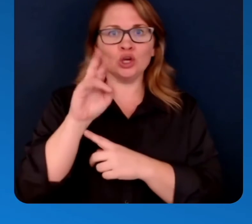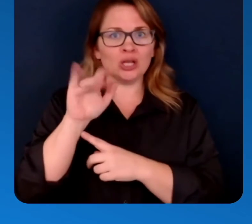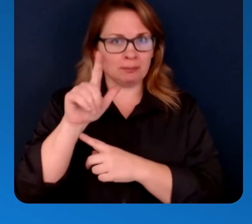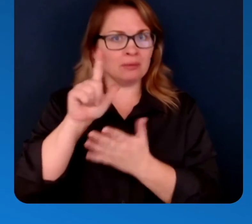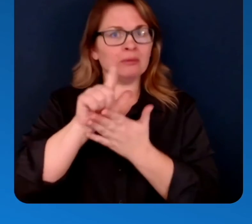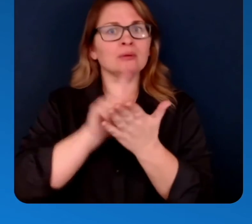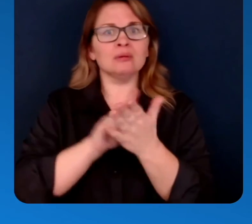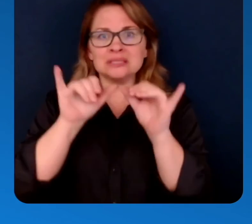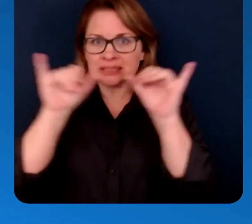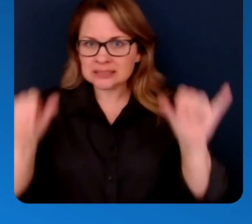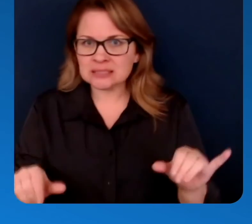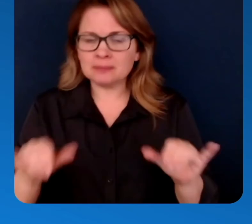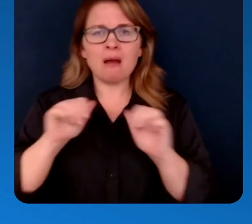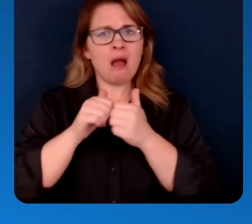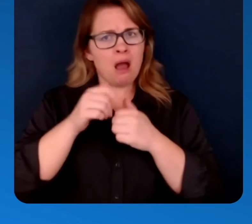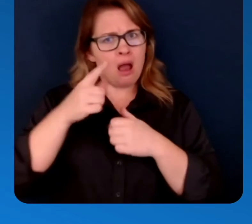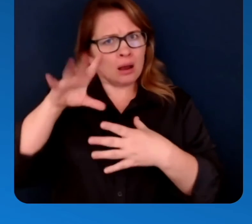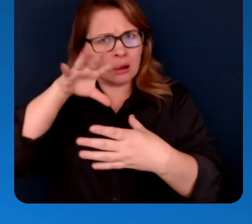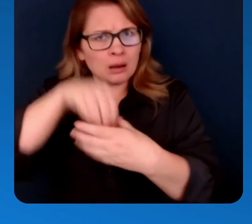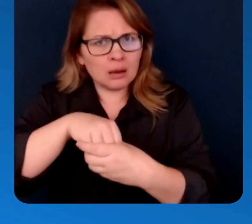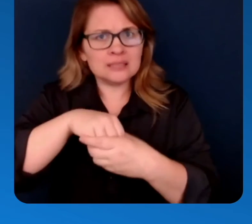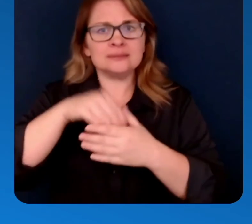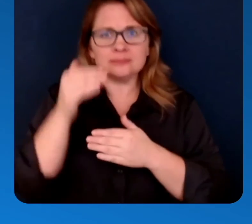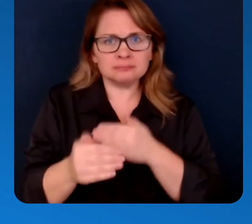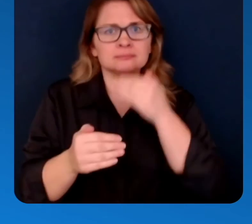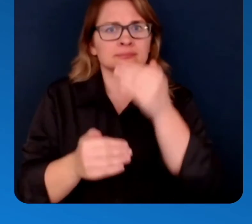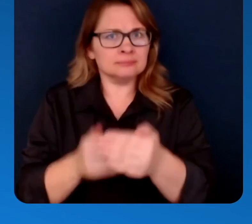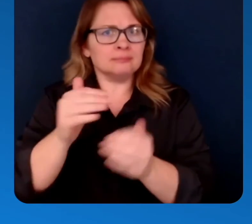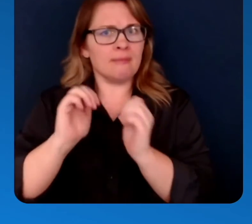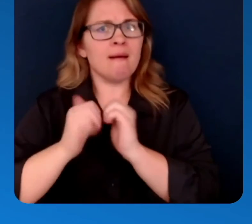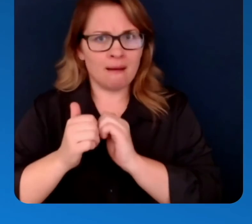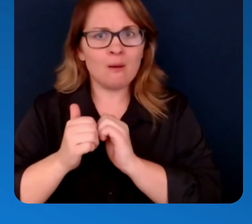starting from choosing whether or not to report your crime to law enforcement,